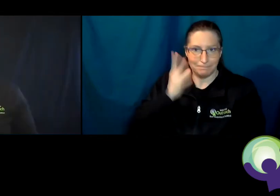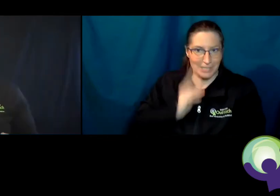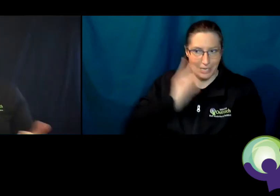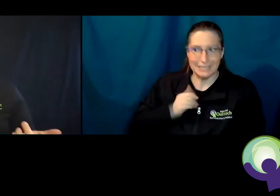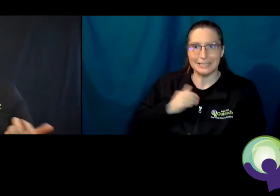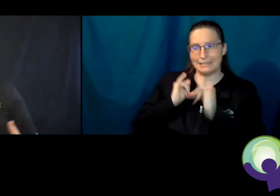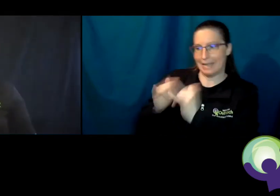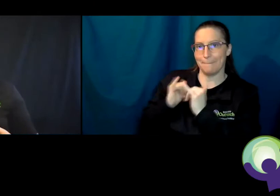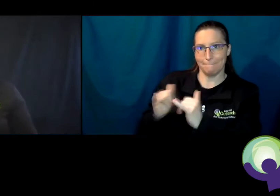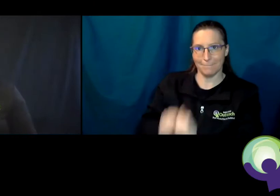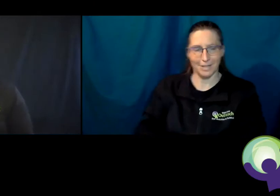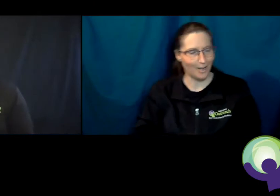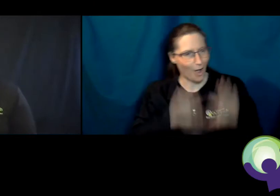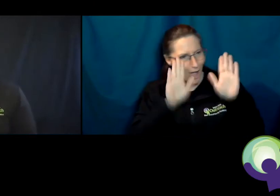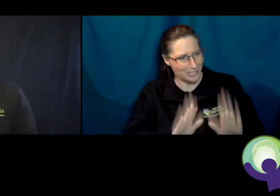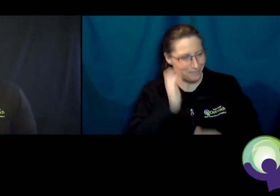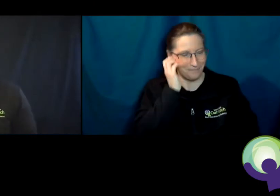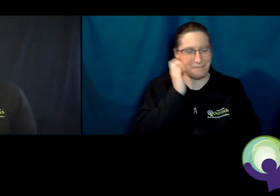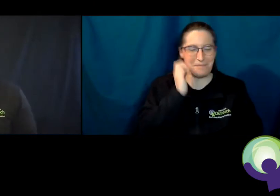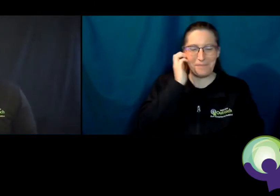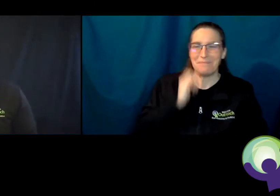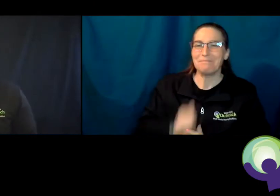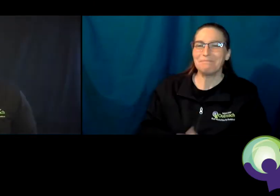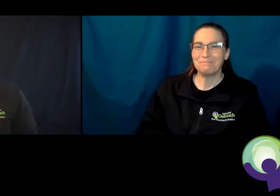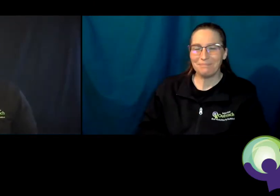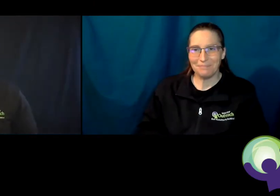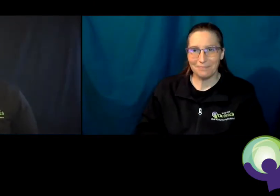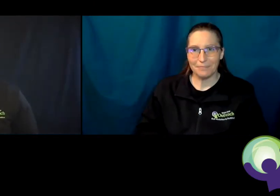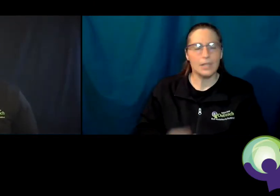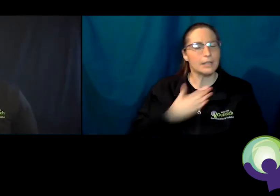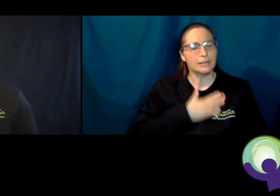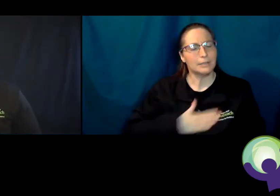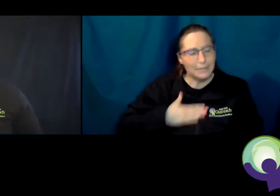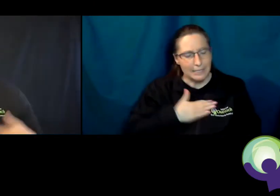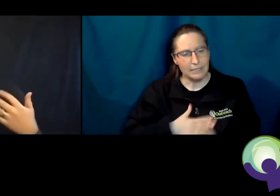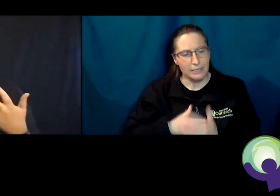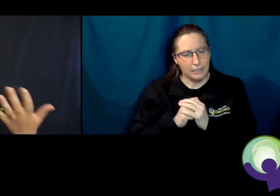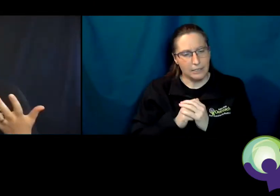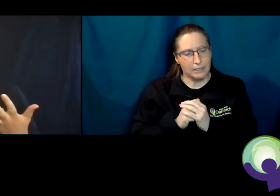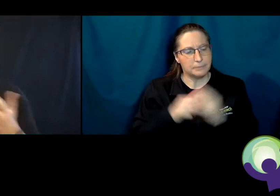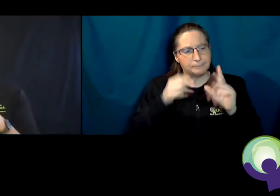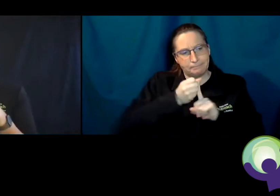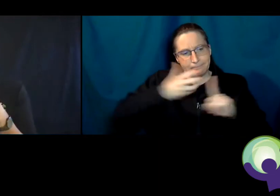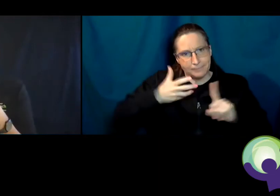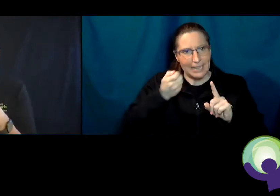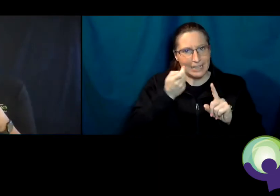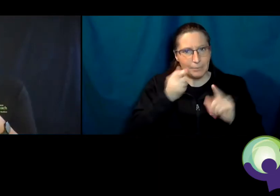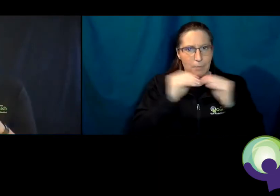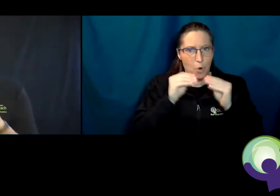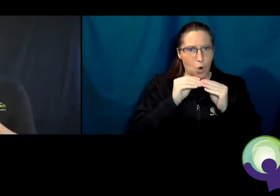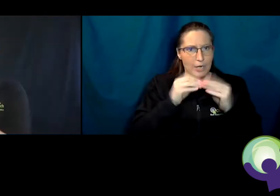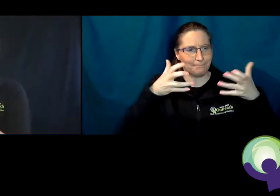Keith: Awesome. If you could can you give us a little synopsis of...you did a little